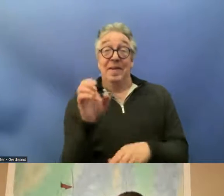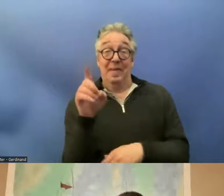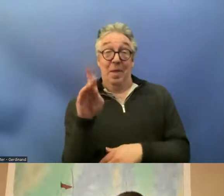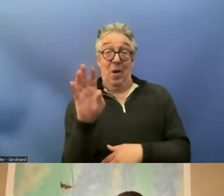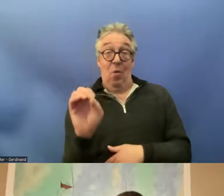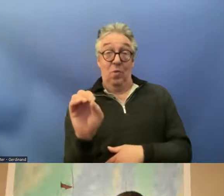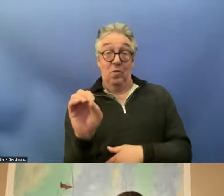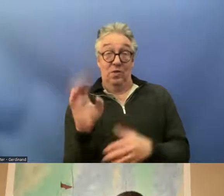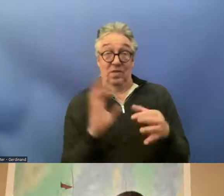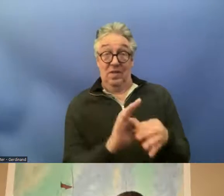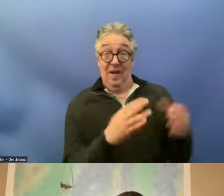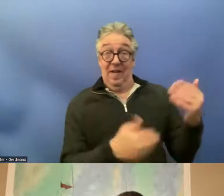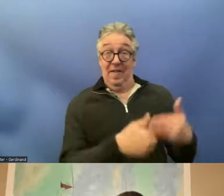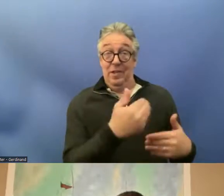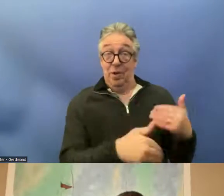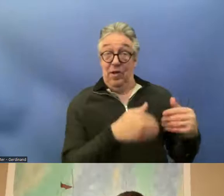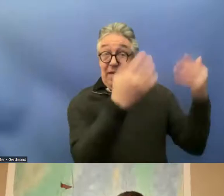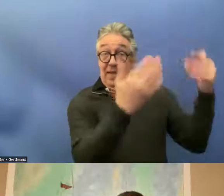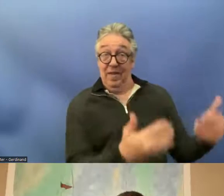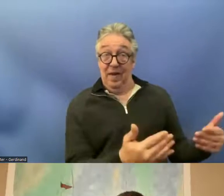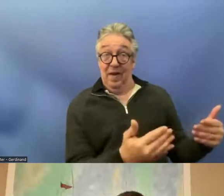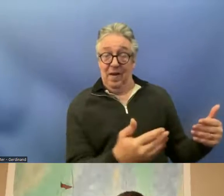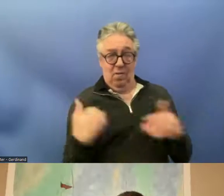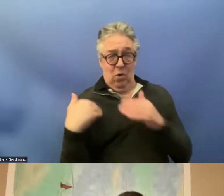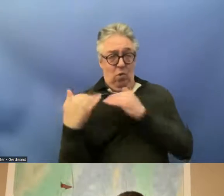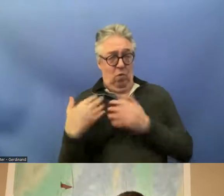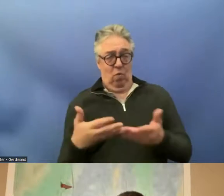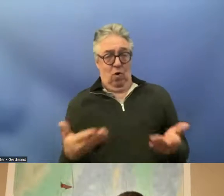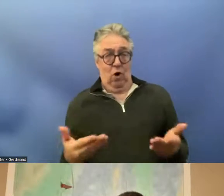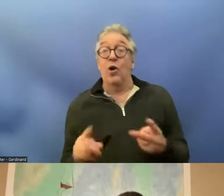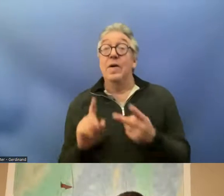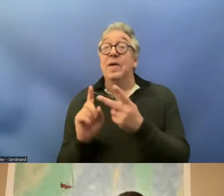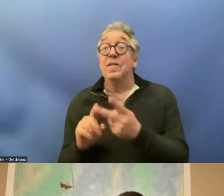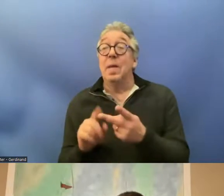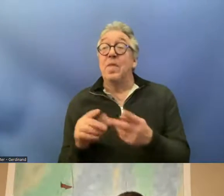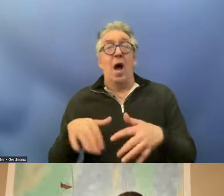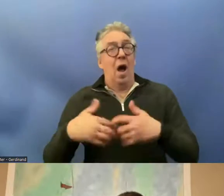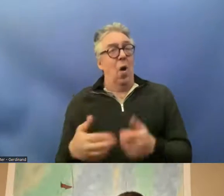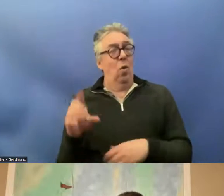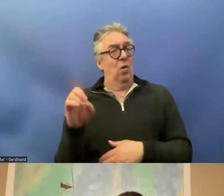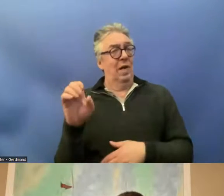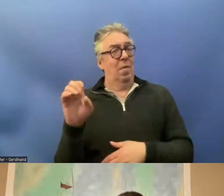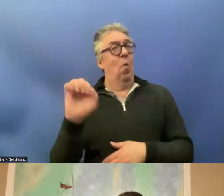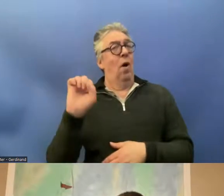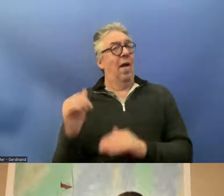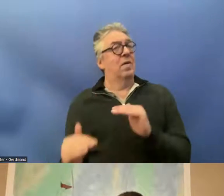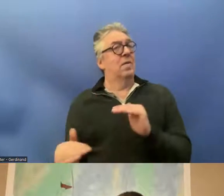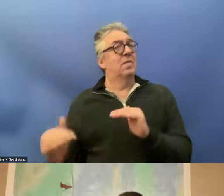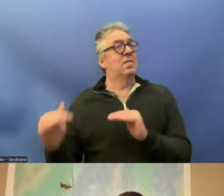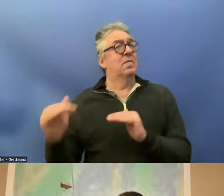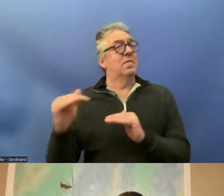Number two, how OPDs can also be equal partners into this agenda.